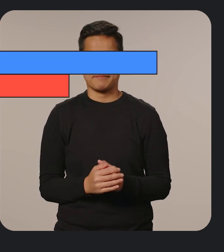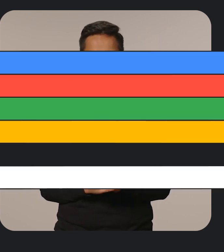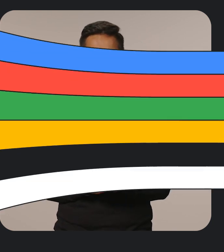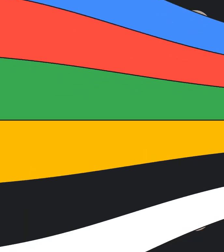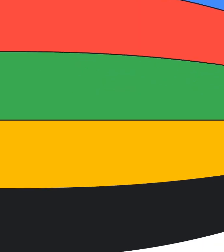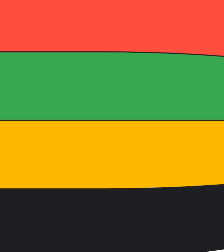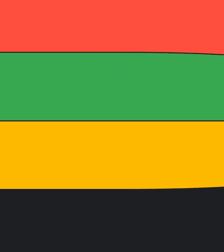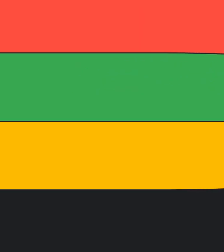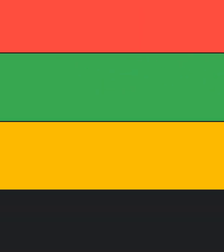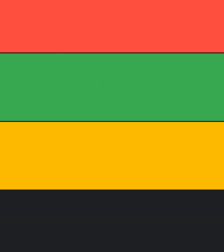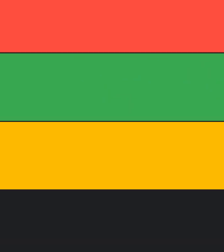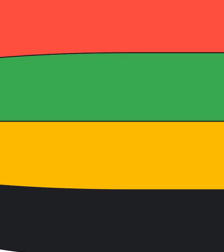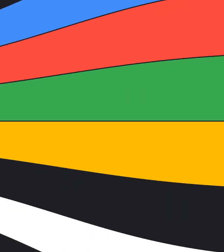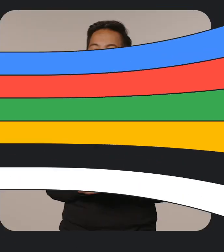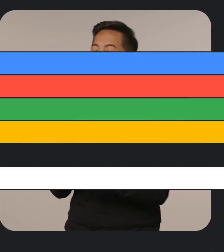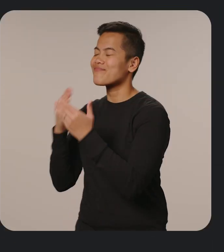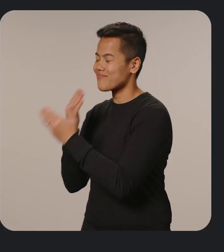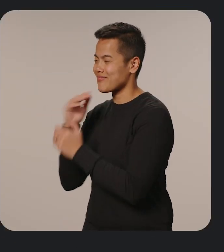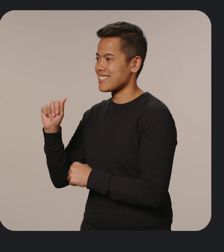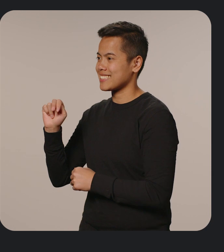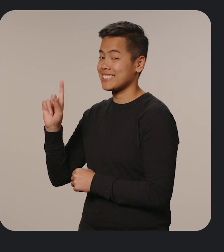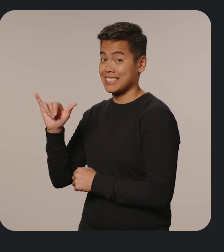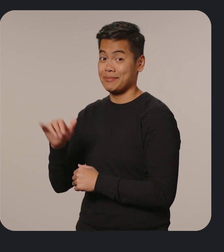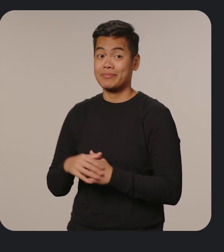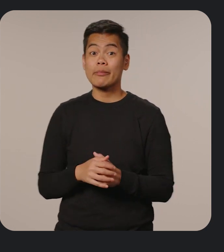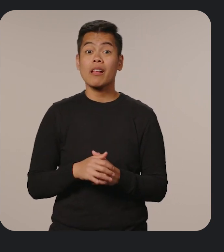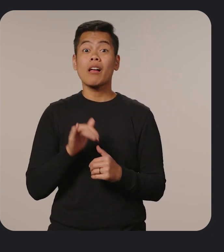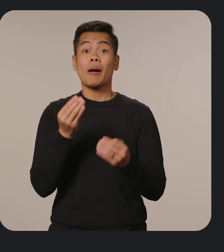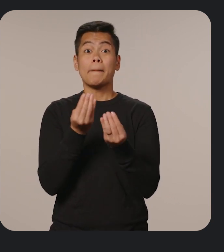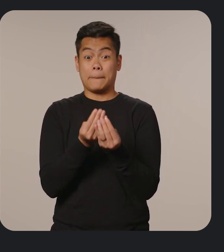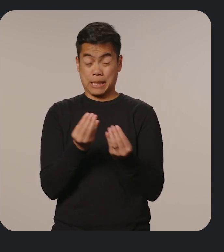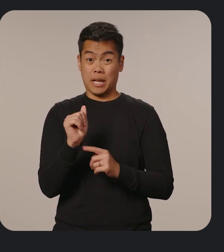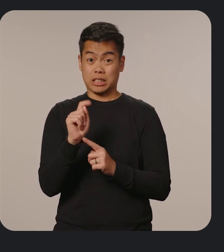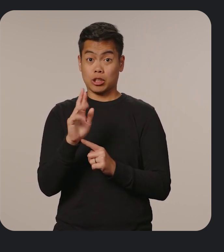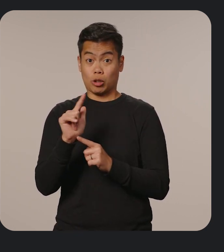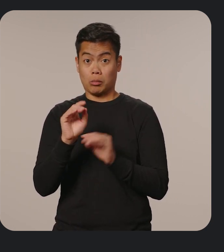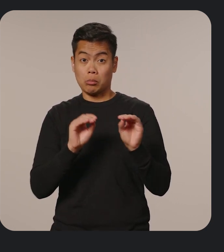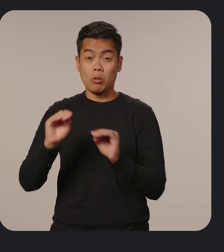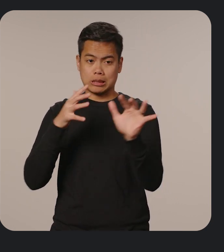of movement, inspired by the fluidity of the natural world. It elevates the design and development craft,